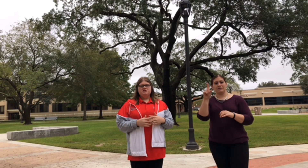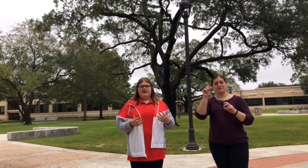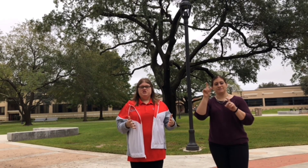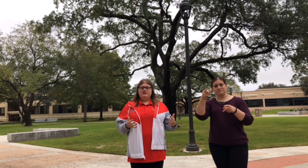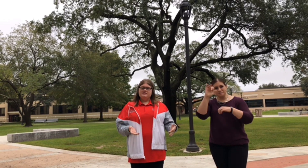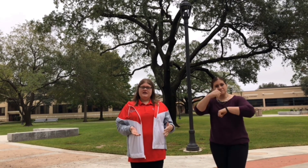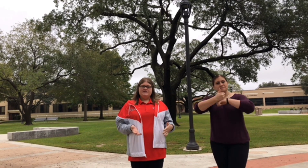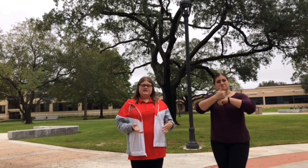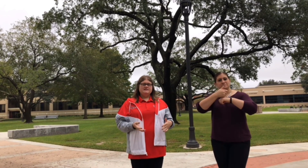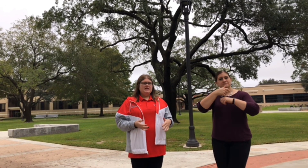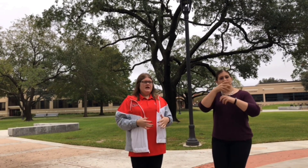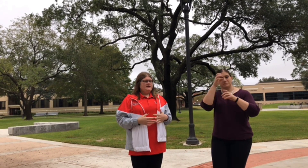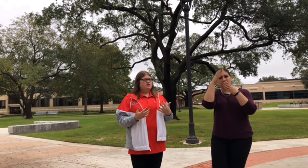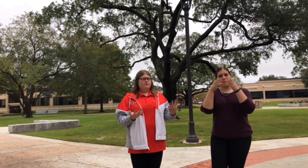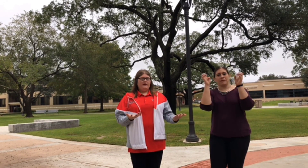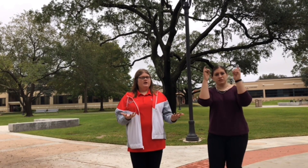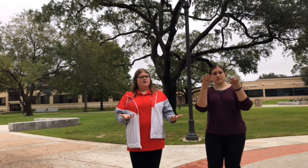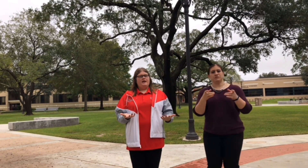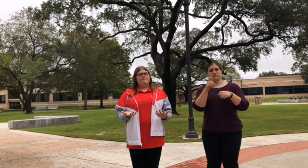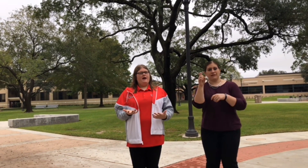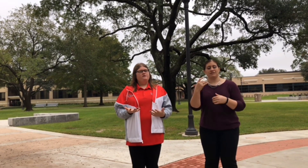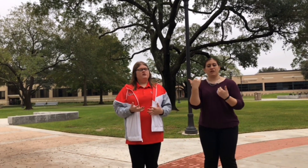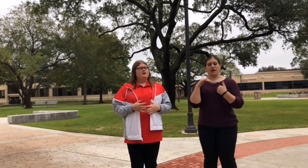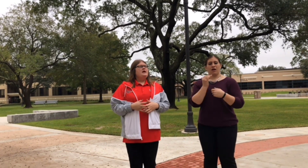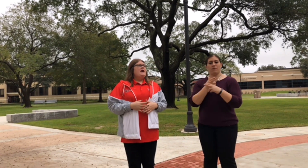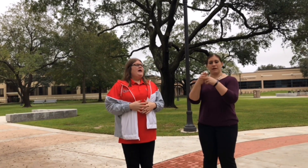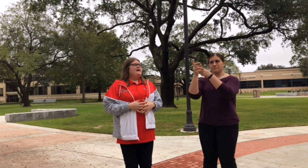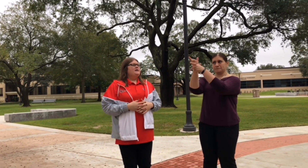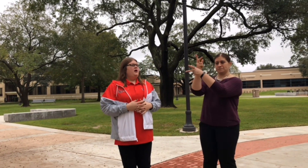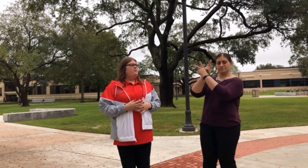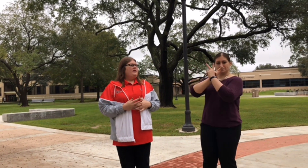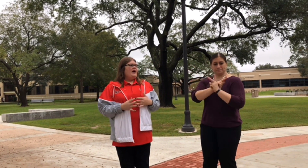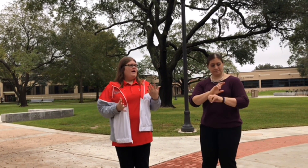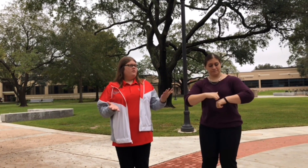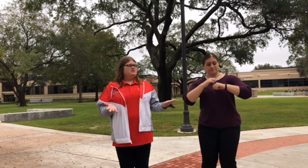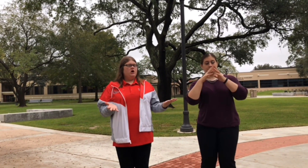education" in Texas. He is who we are named after and we have what's called